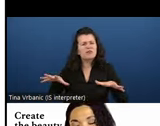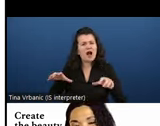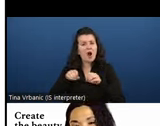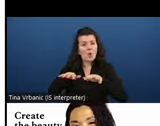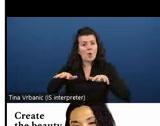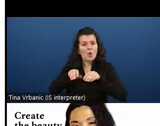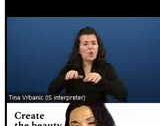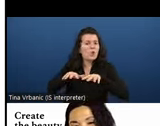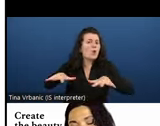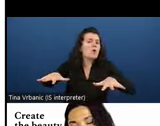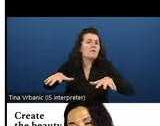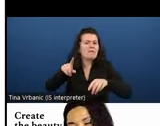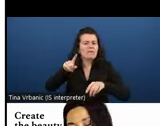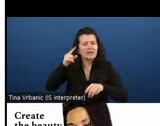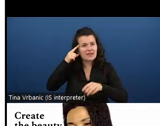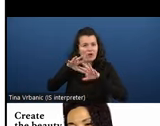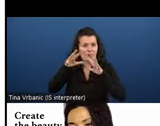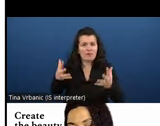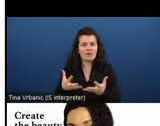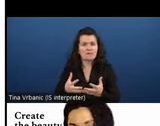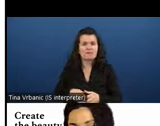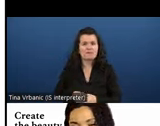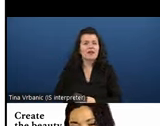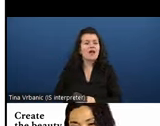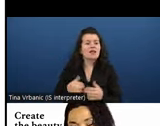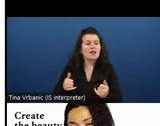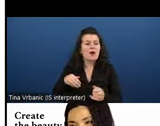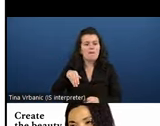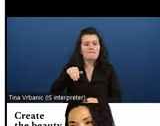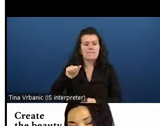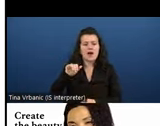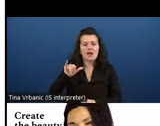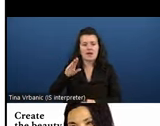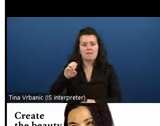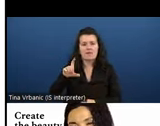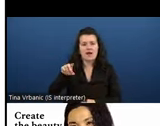extent, and is the Maybelline brave to give a campaign that the brand team is in partnership